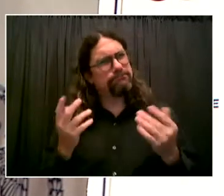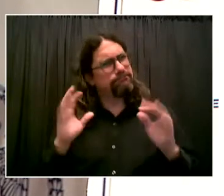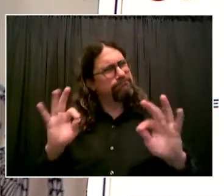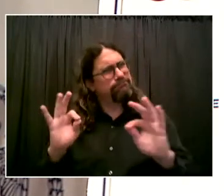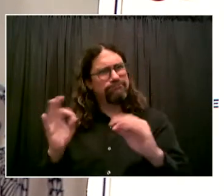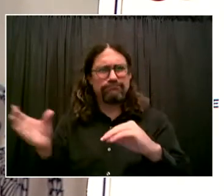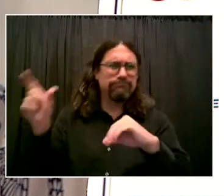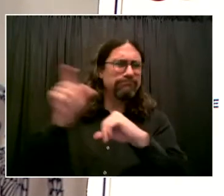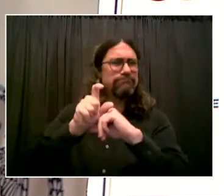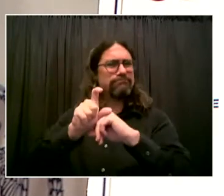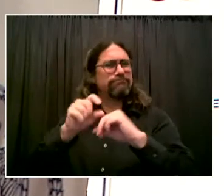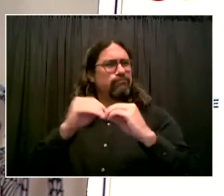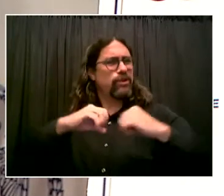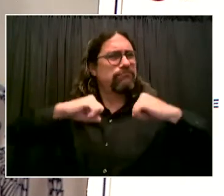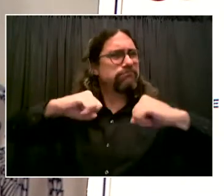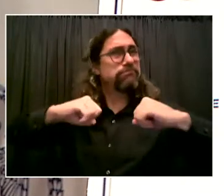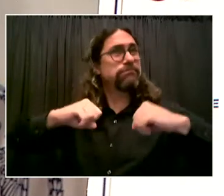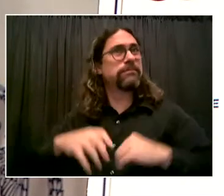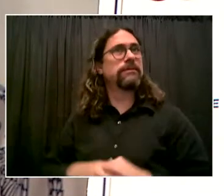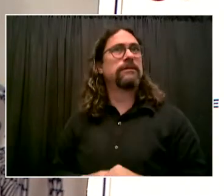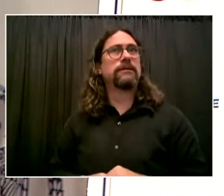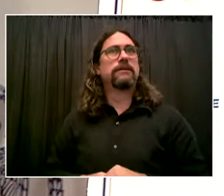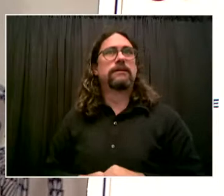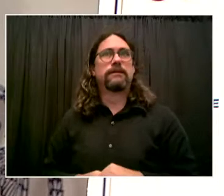THROUGH VACCITNAION. THAT IS WHAT E W